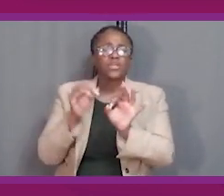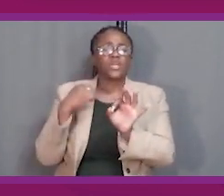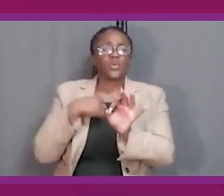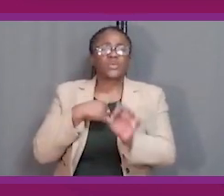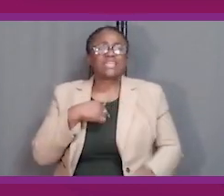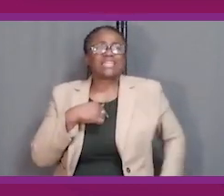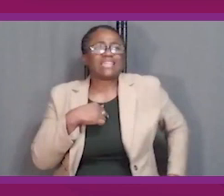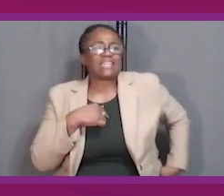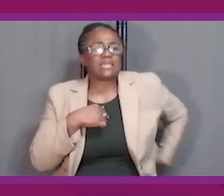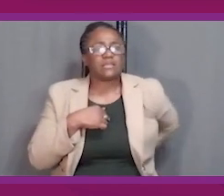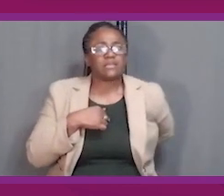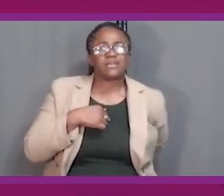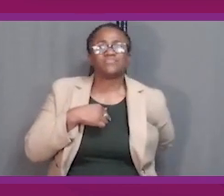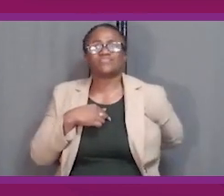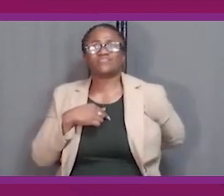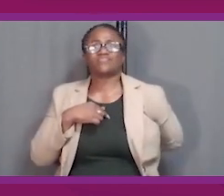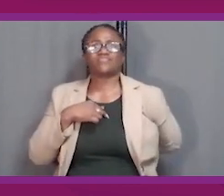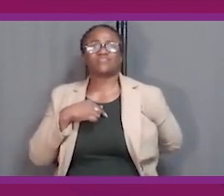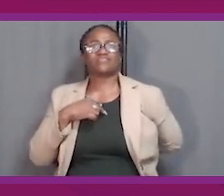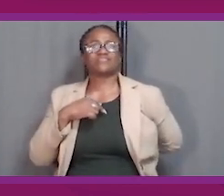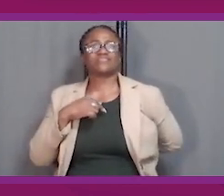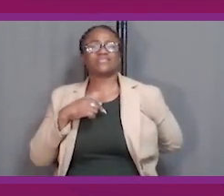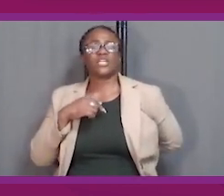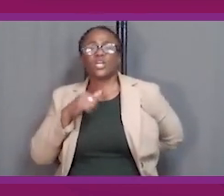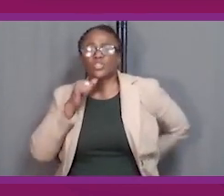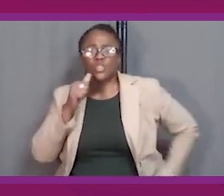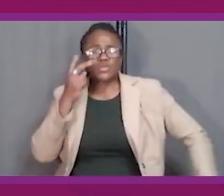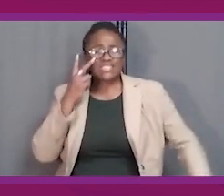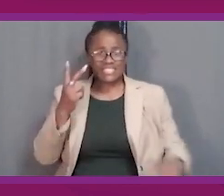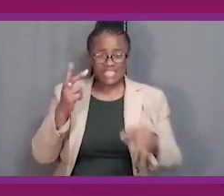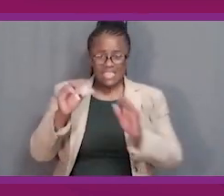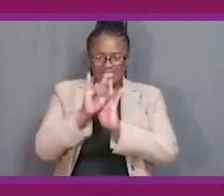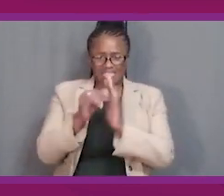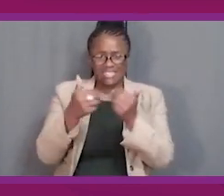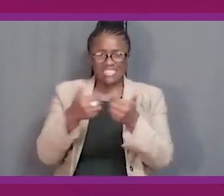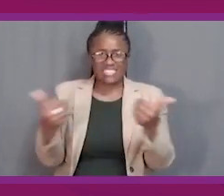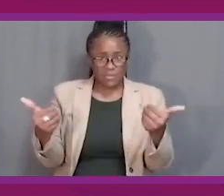recognize how white supremacy, ableism, all of these things are the cause of all of our problems,